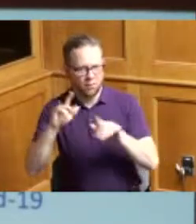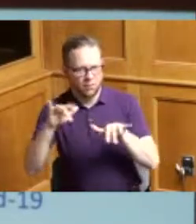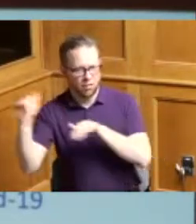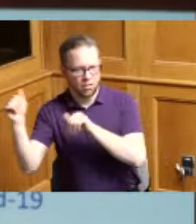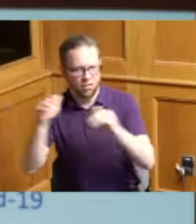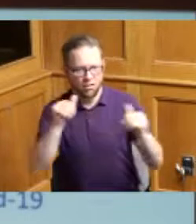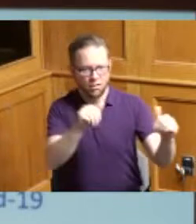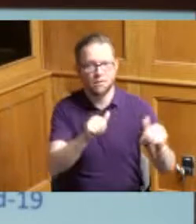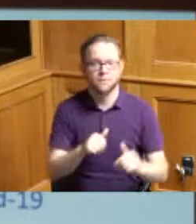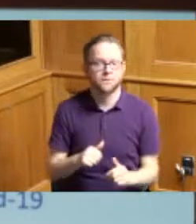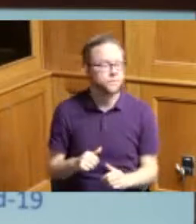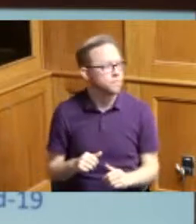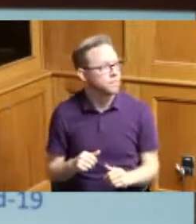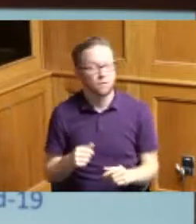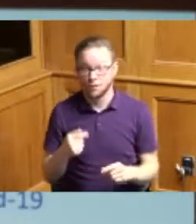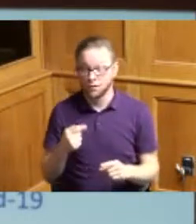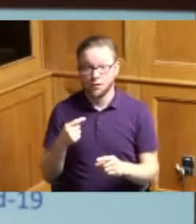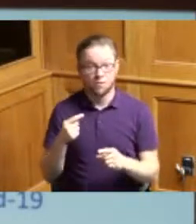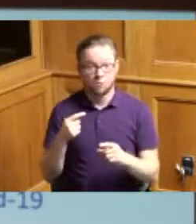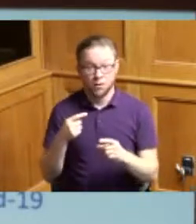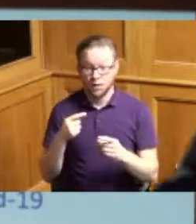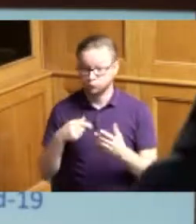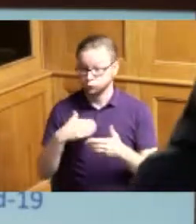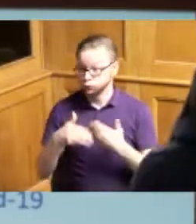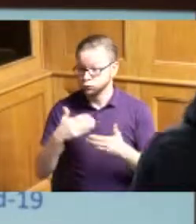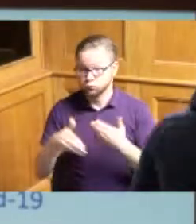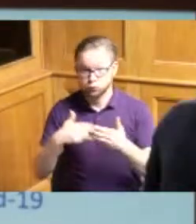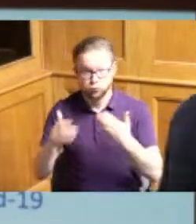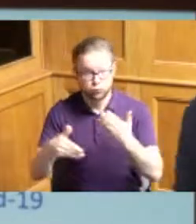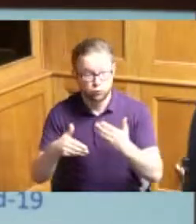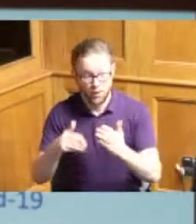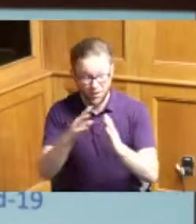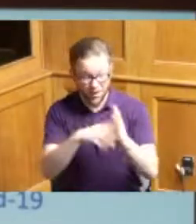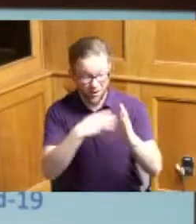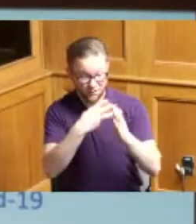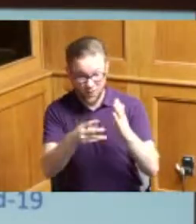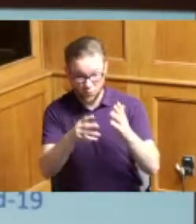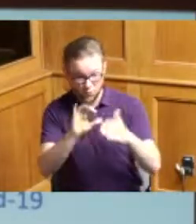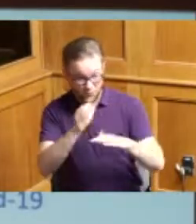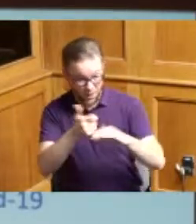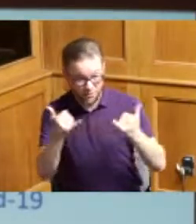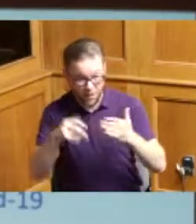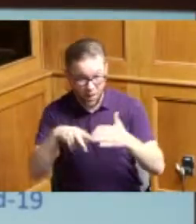well ahead of schedule with respect to the backlog that we have in the applications